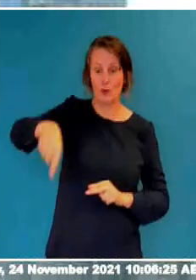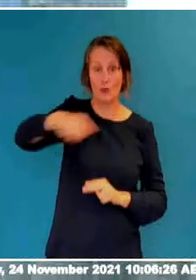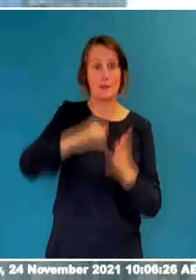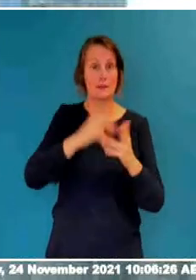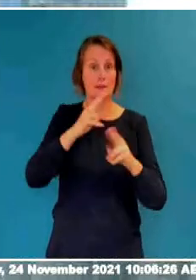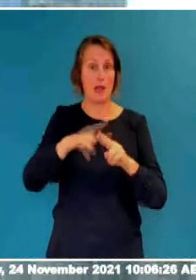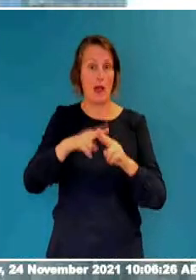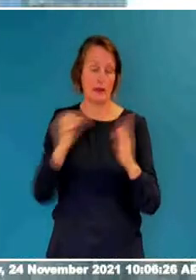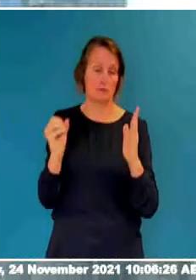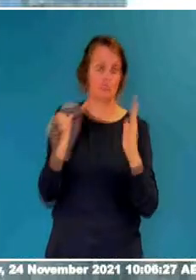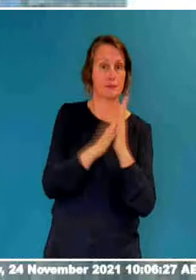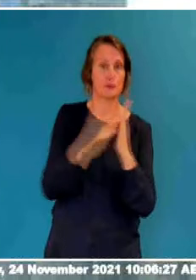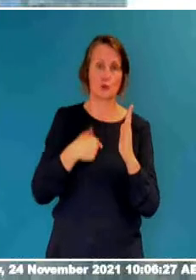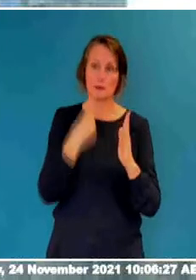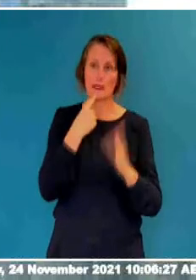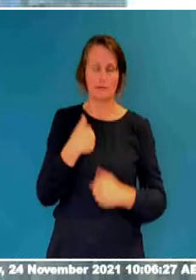Thank you.